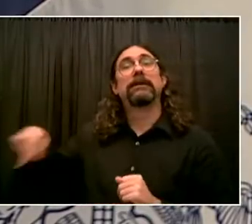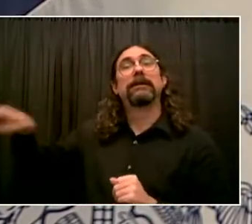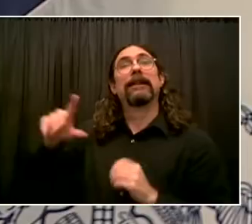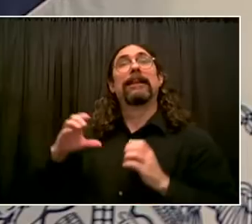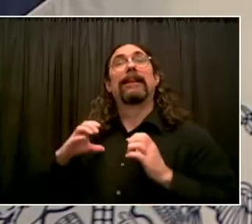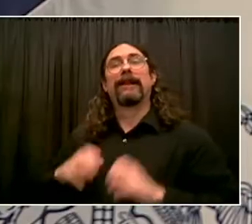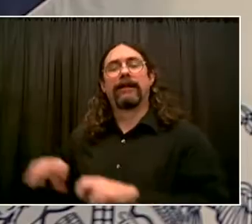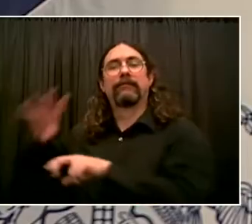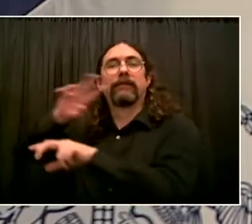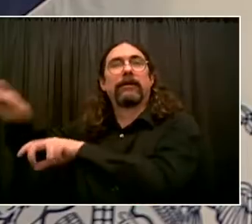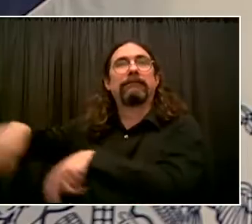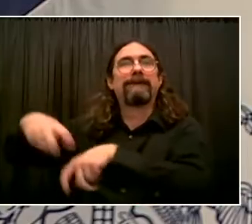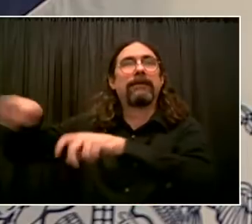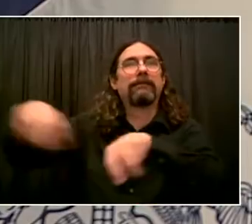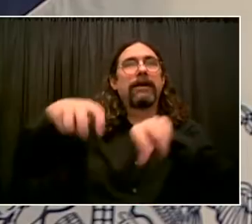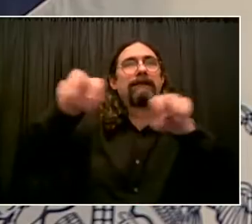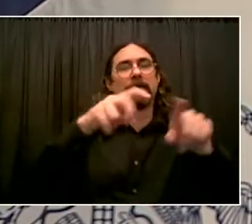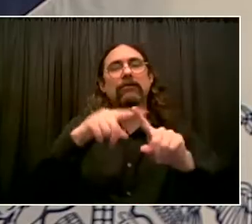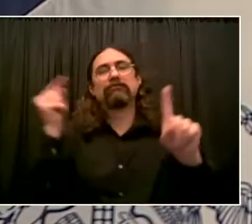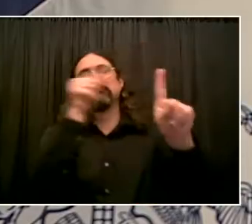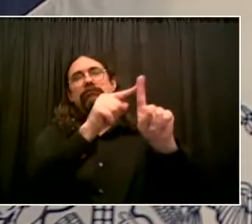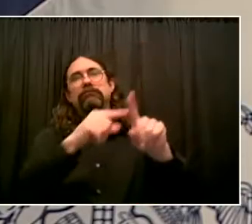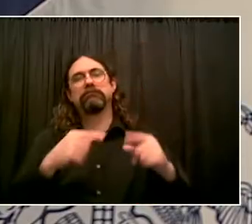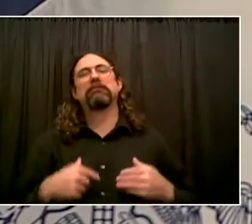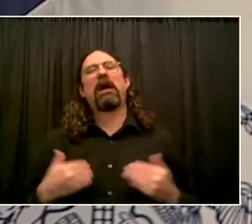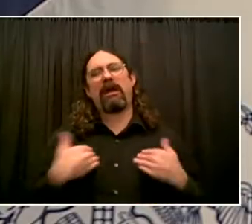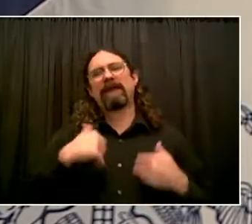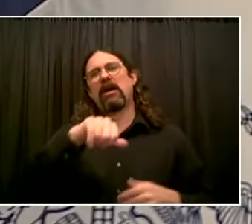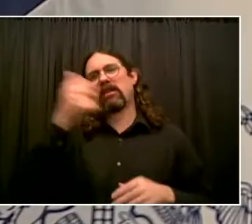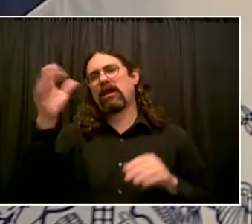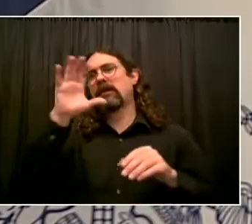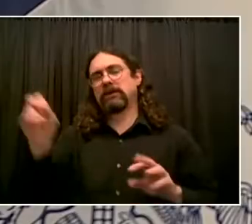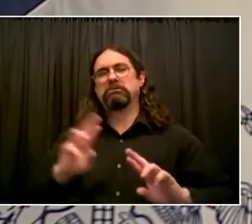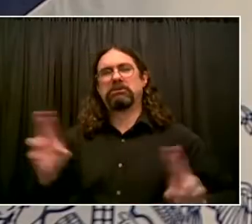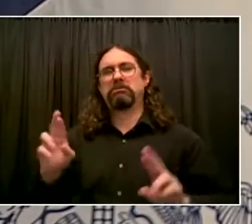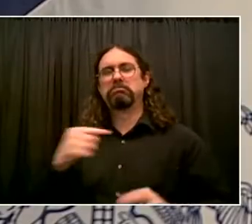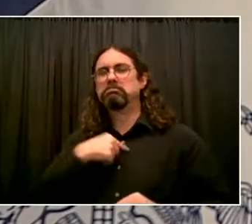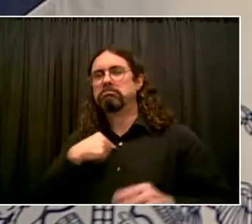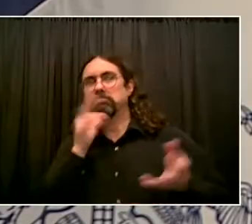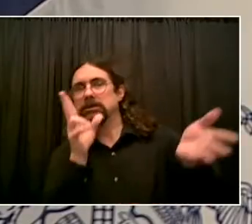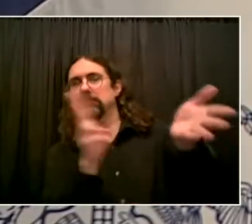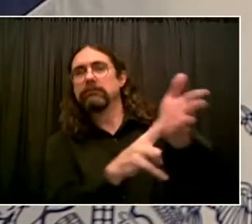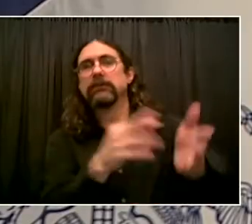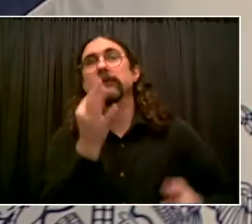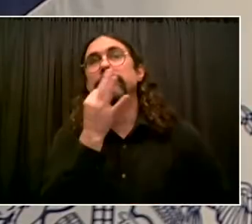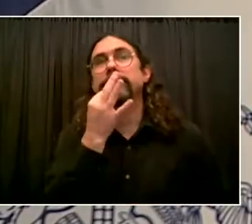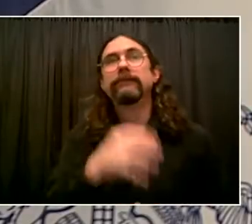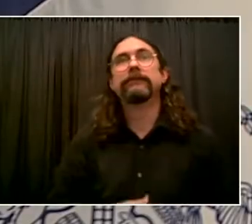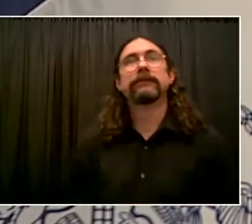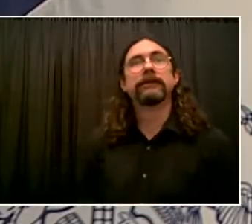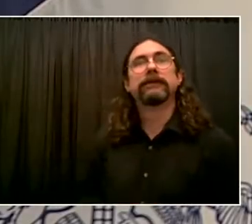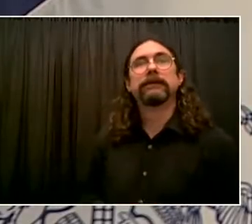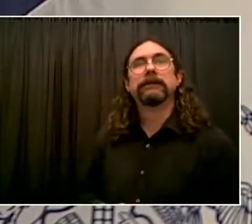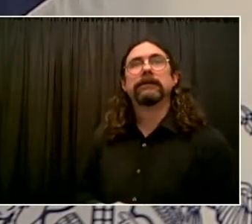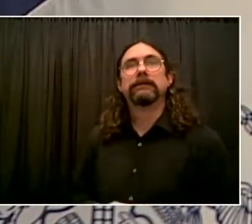WE ARE CLOSING THEIR SITES BY THE END OF THE YEAR. IN SOME CASES, TRANSITIONING SOME OVER THERE IS OVER THE FRSIT EWF MONTHS OF THE NEW YEAR, BUT WE WILL BEOU T OF ALL